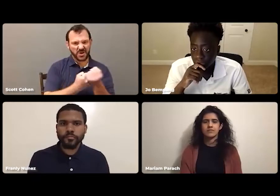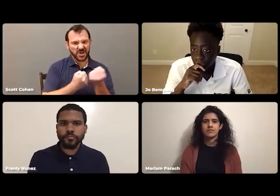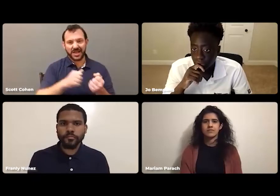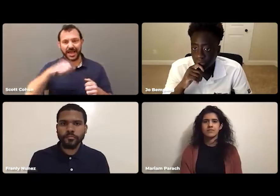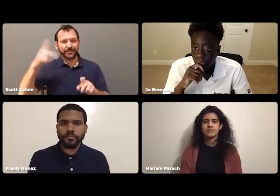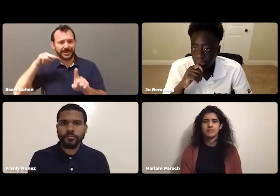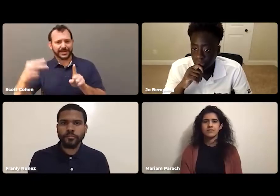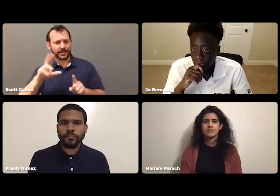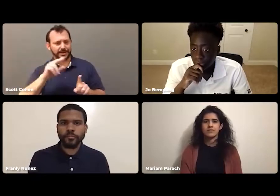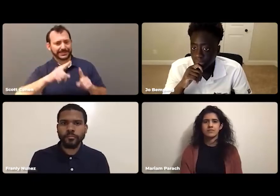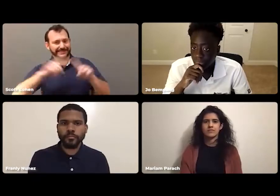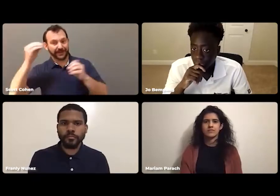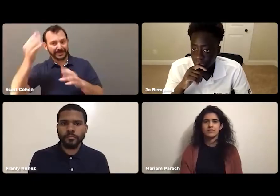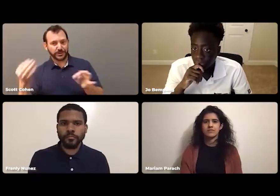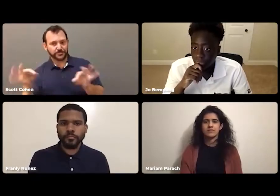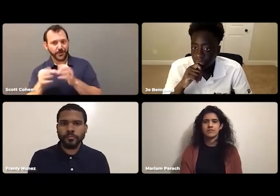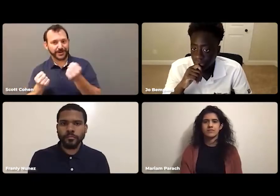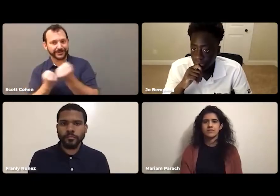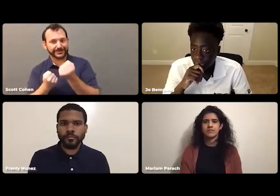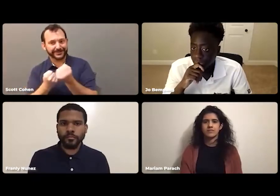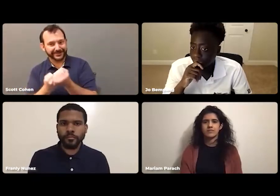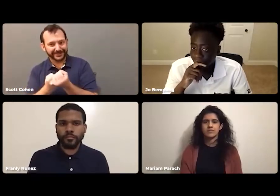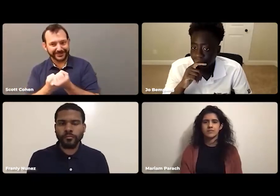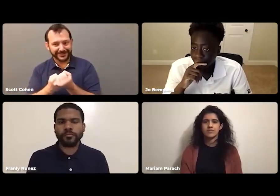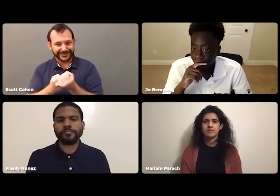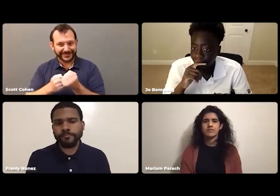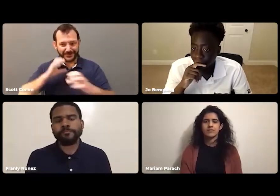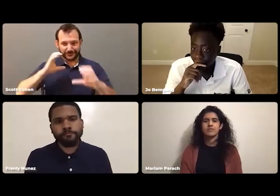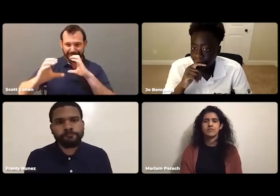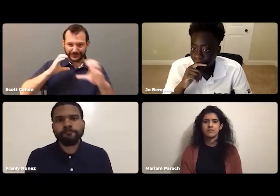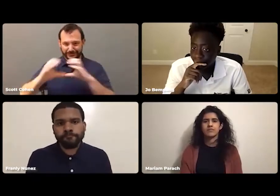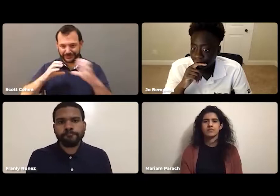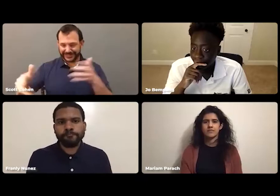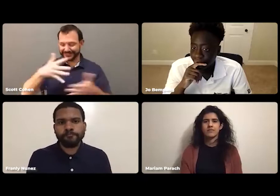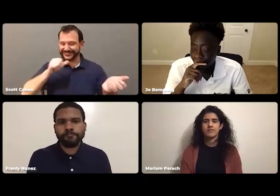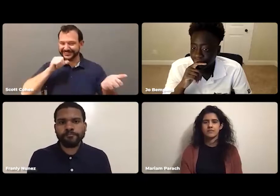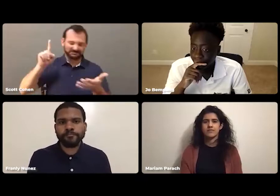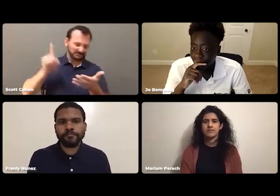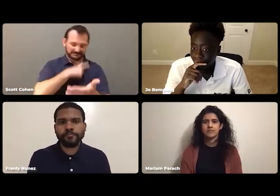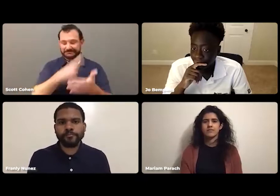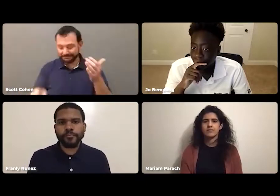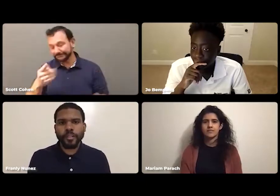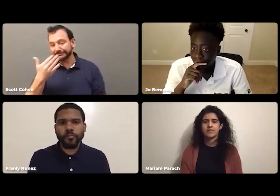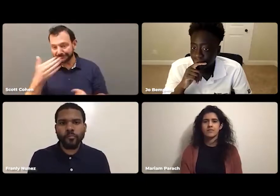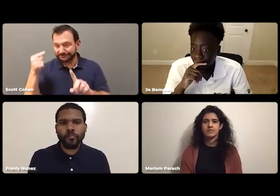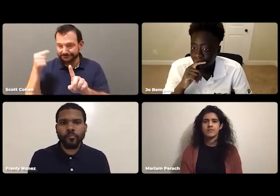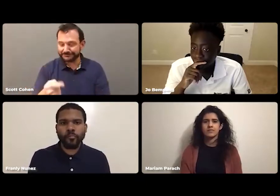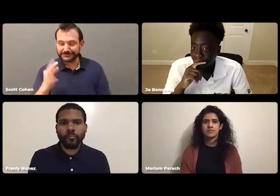And, validate through communication, not through criticism.